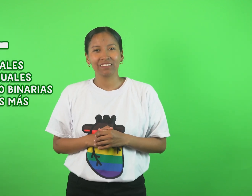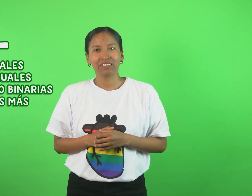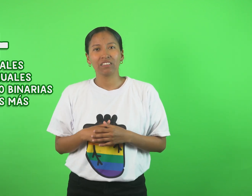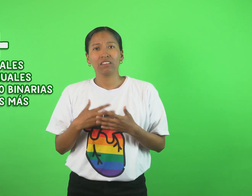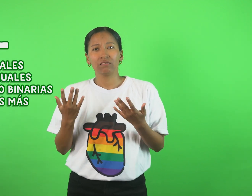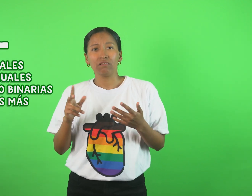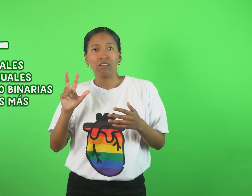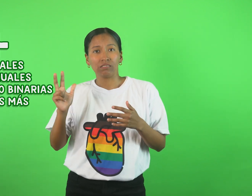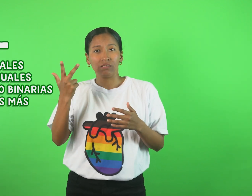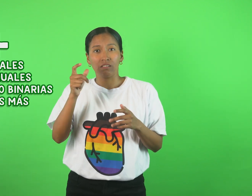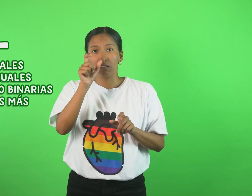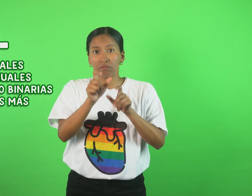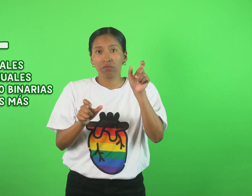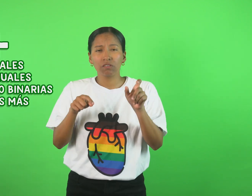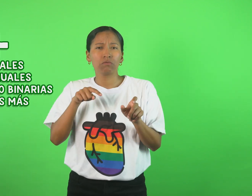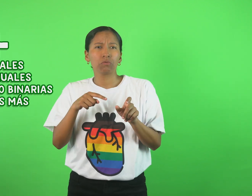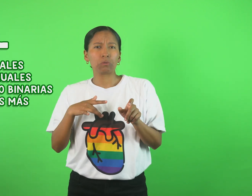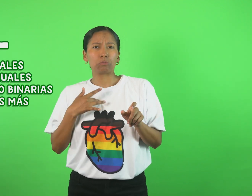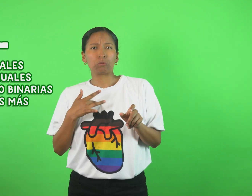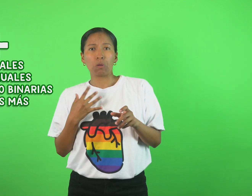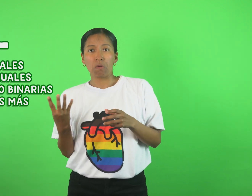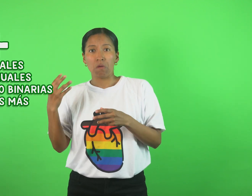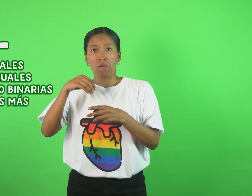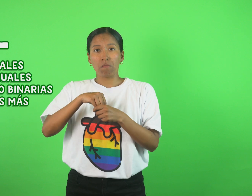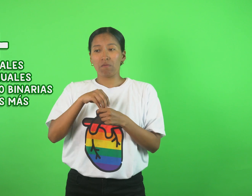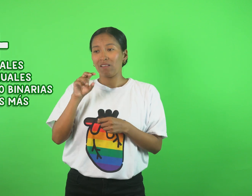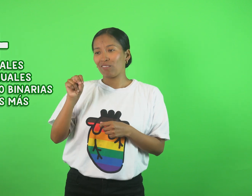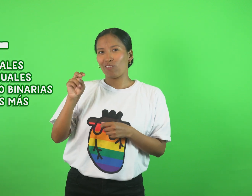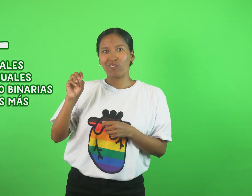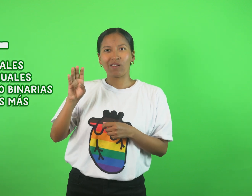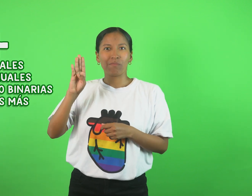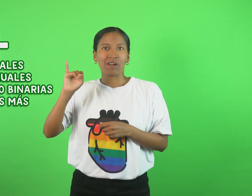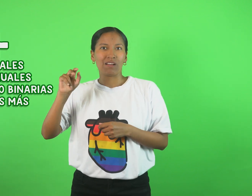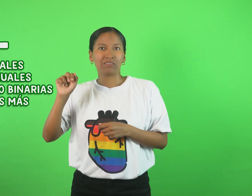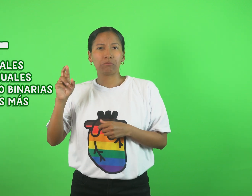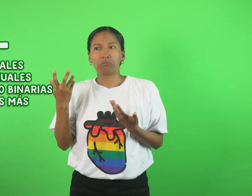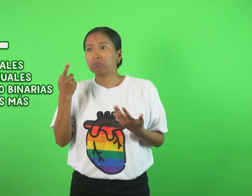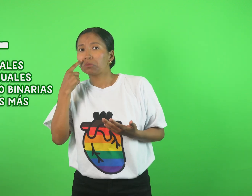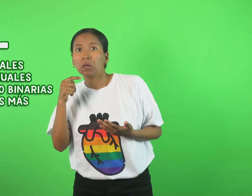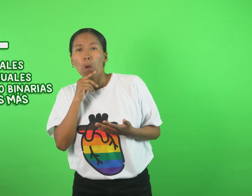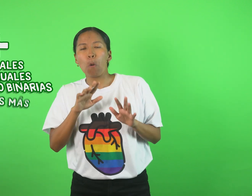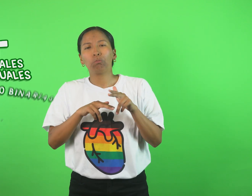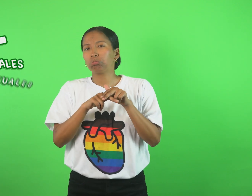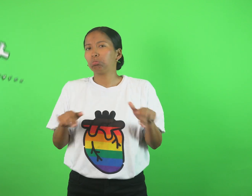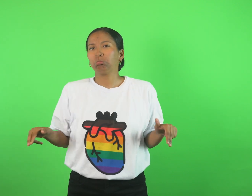and non-binary people,